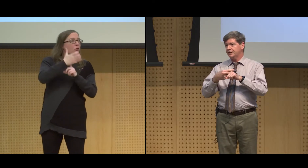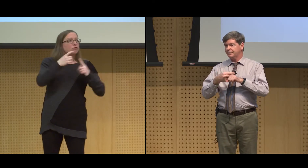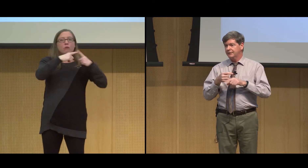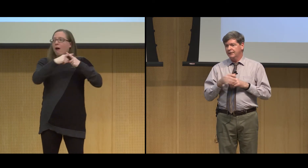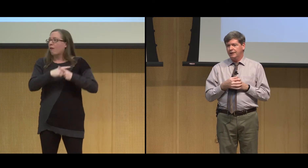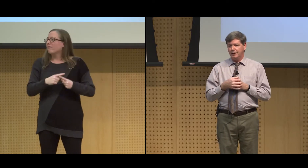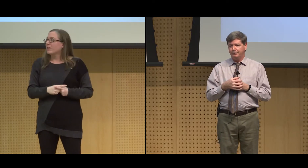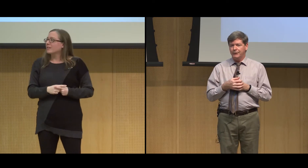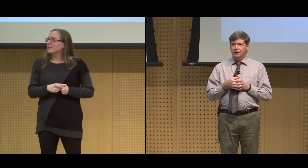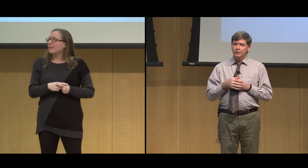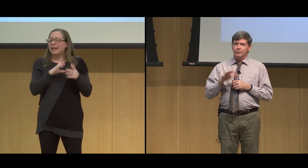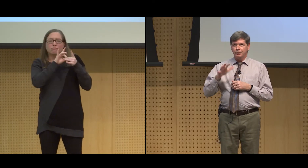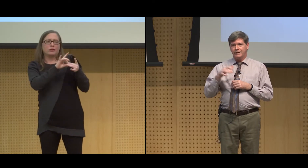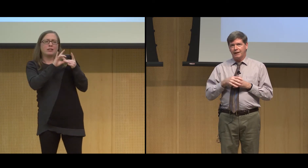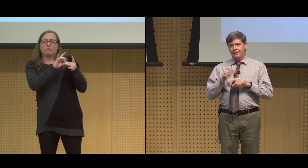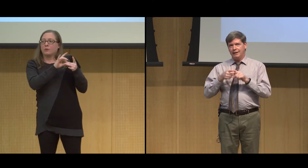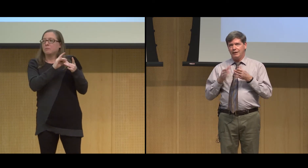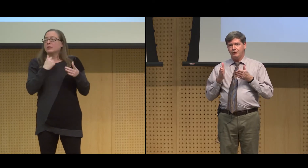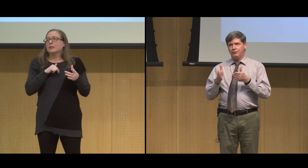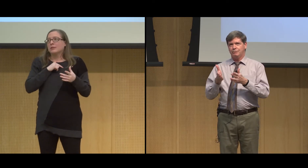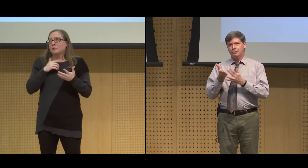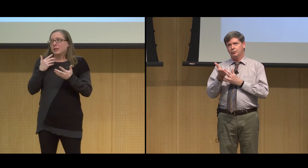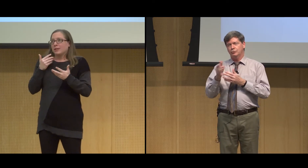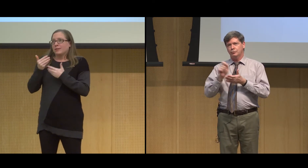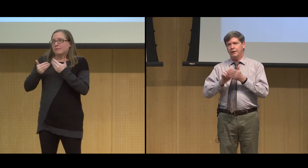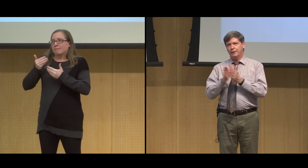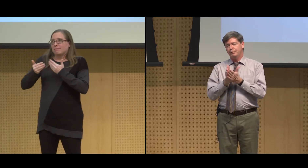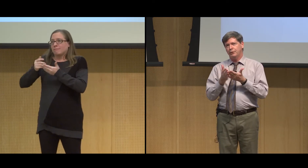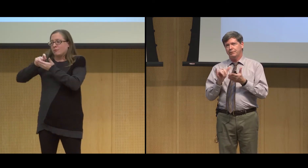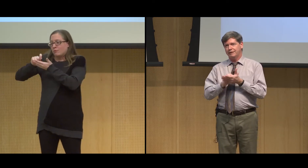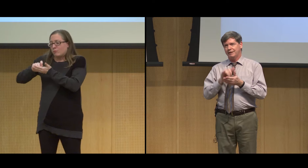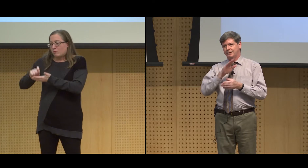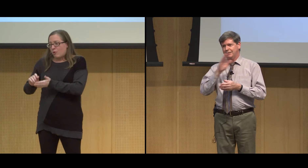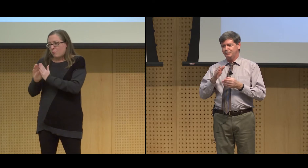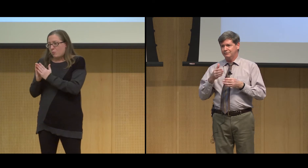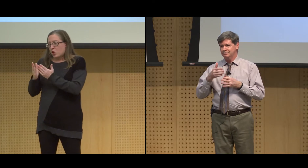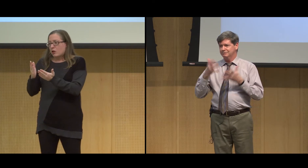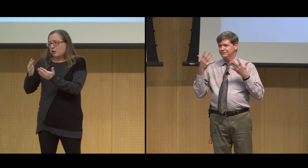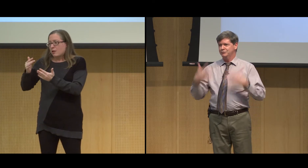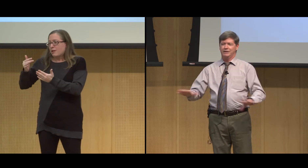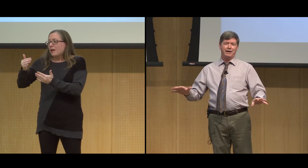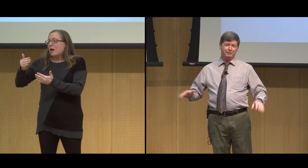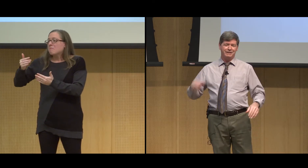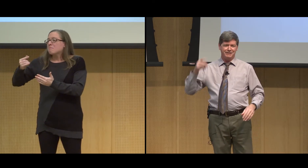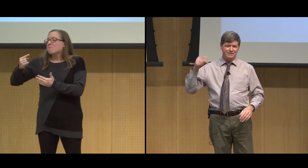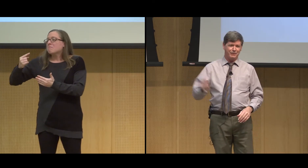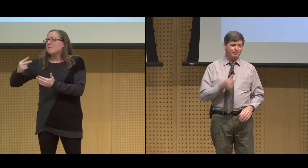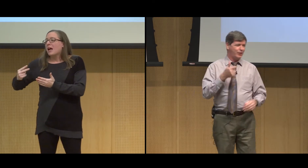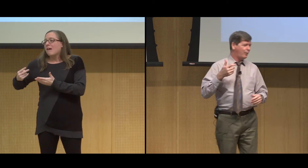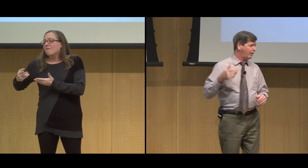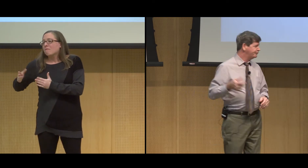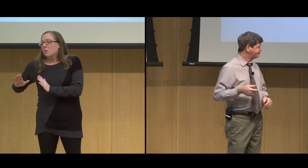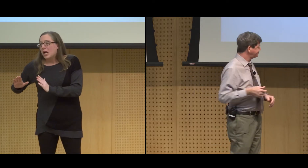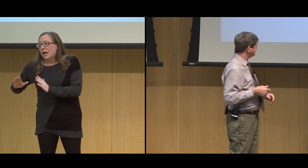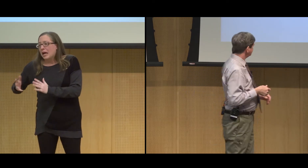Um, we got halfway through writing a book, but that never got completed, so, oh, well.